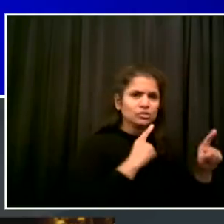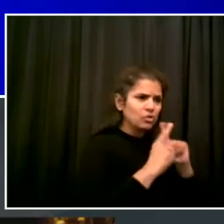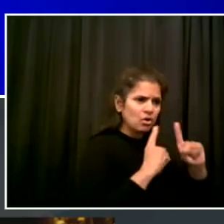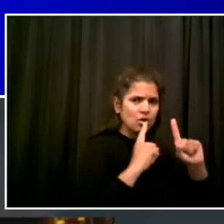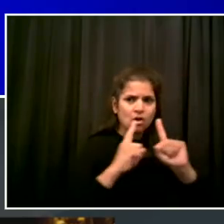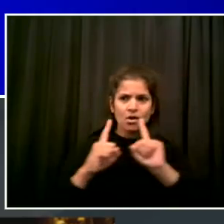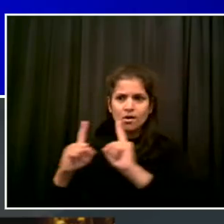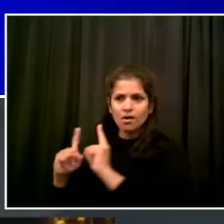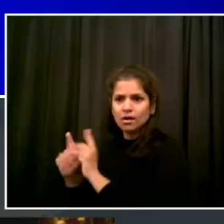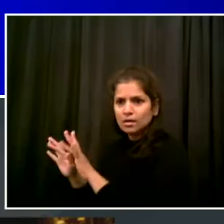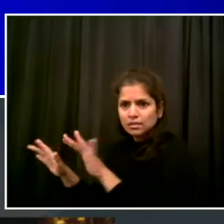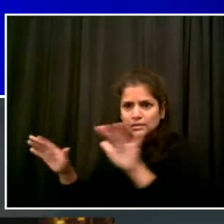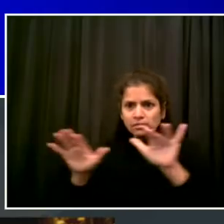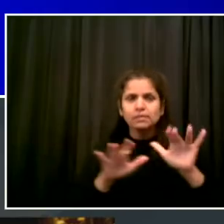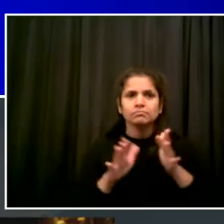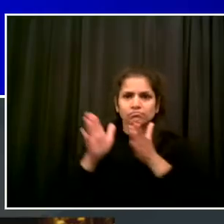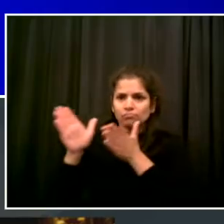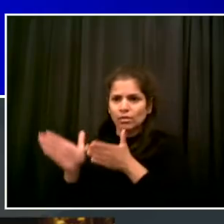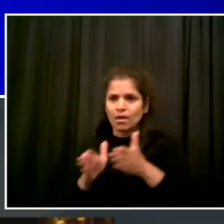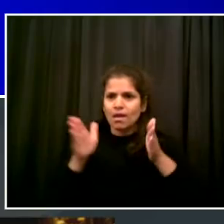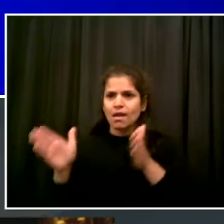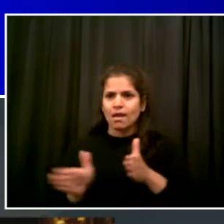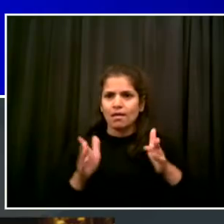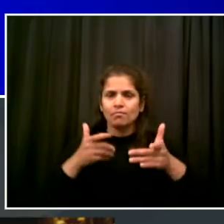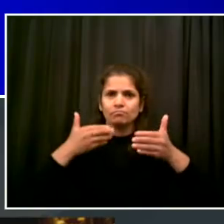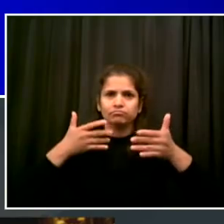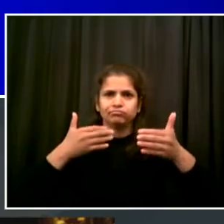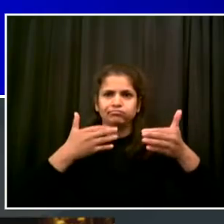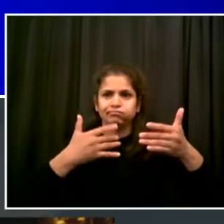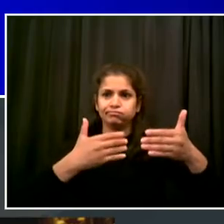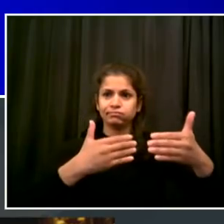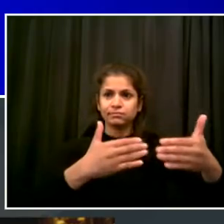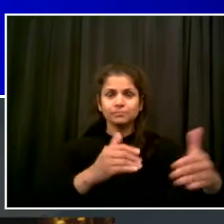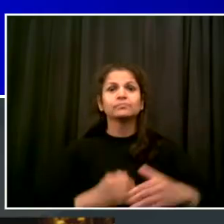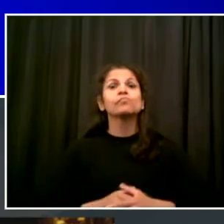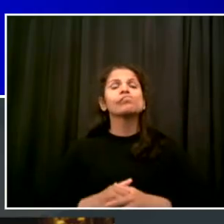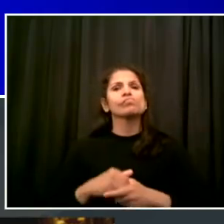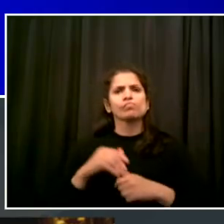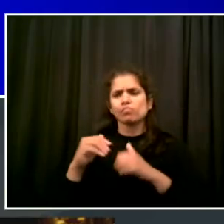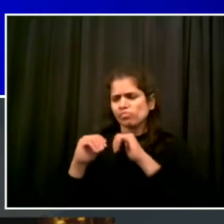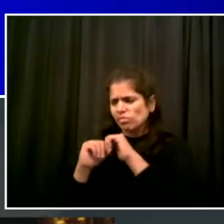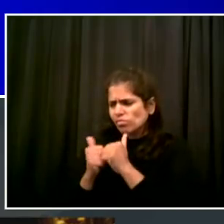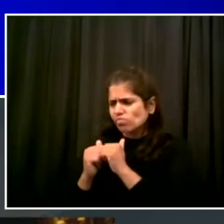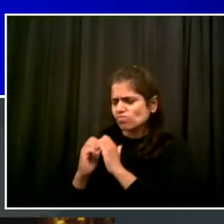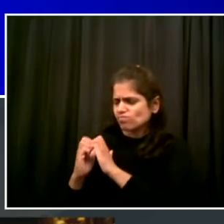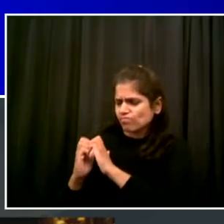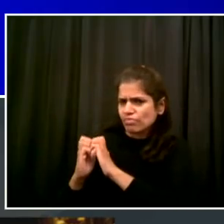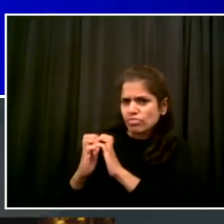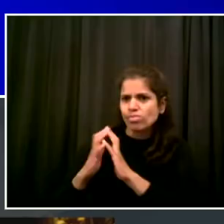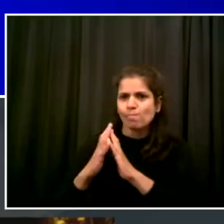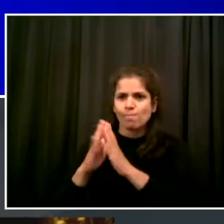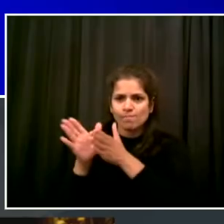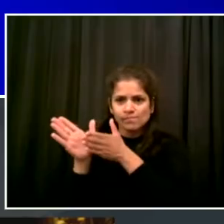ANINDEPENDENT SCHOOLS AND SO ONE. AND HIGHER EDUCATION LEARNING INSTITUTIONS.